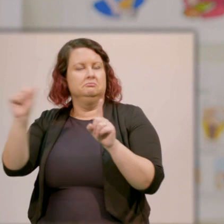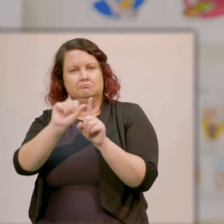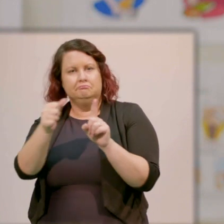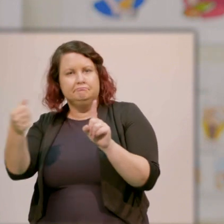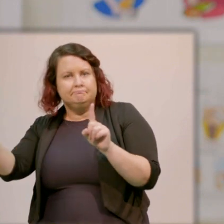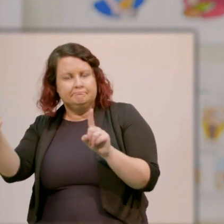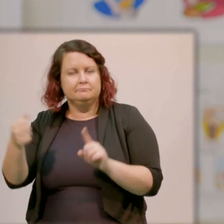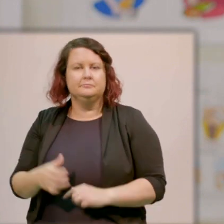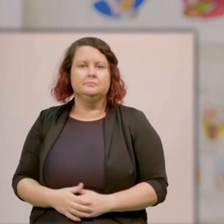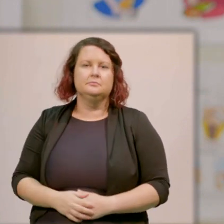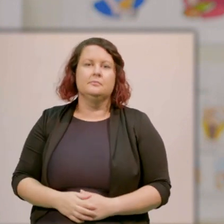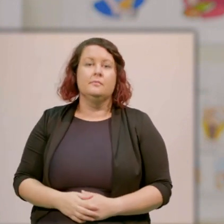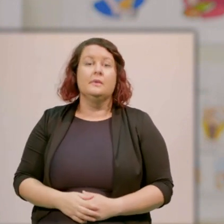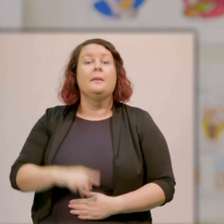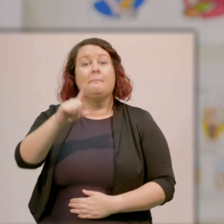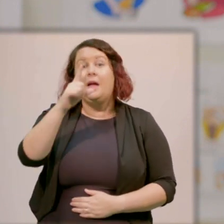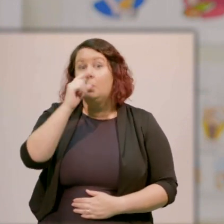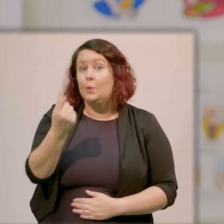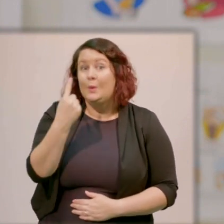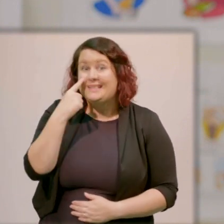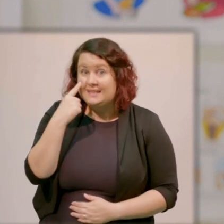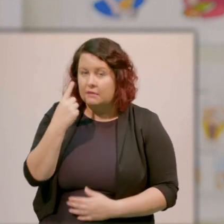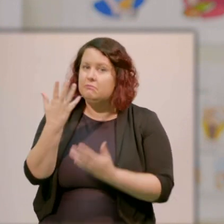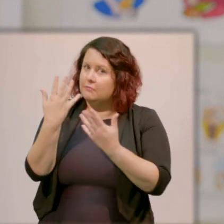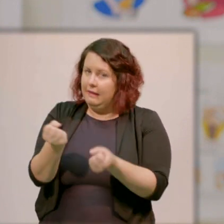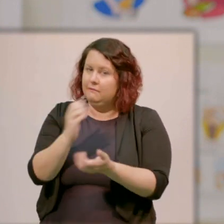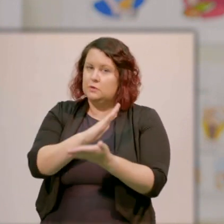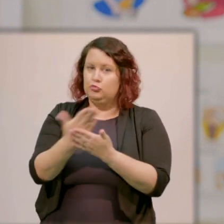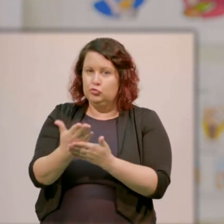We may all have had different responses to how effective this multimodal text is.